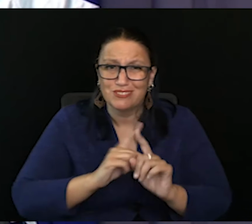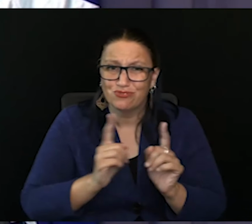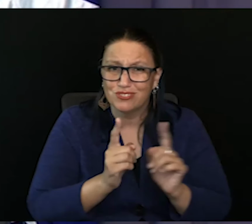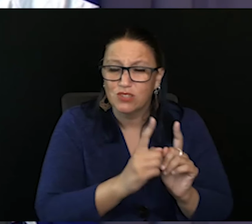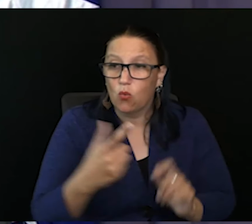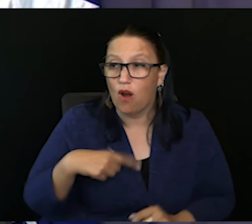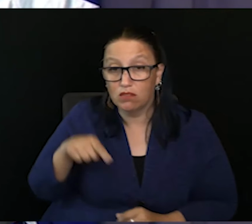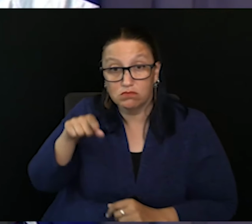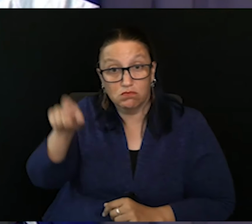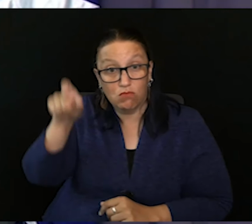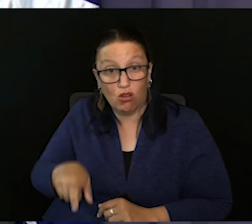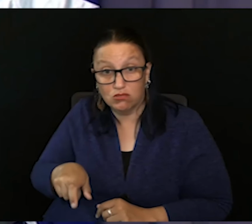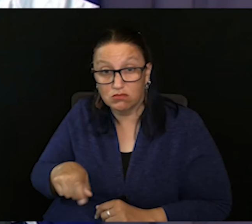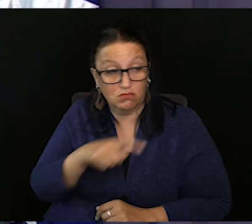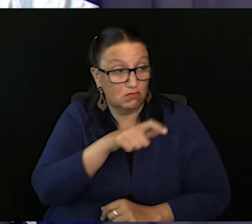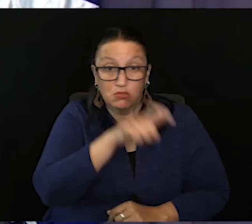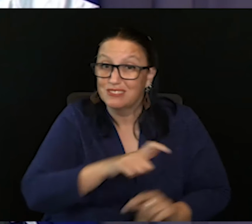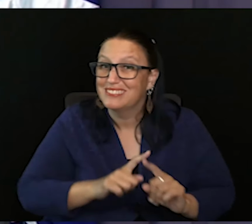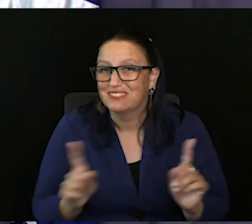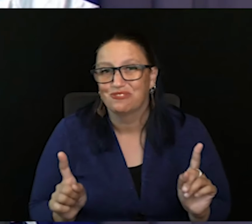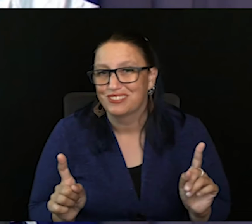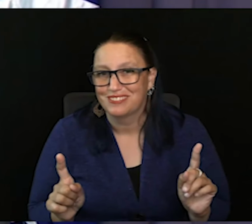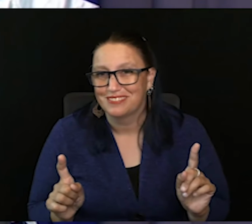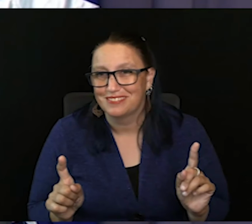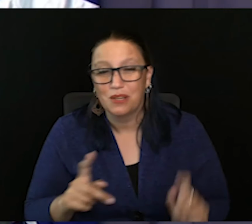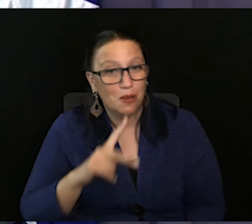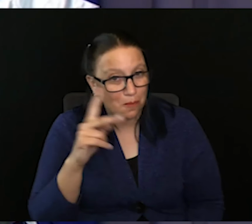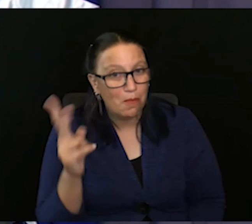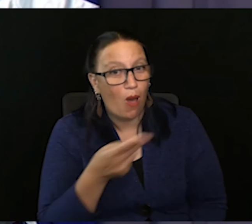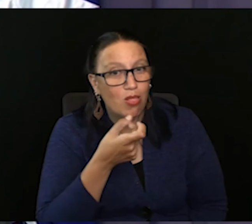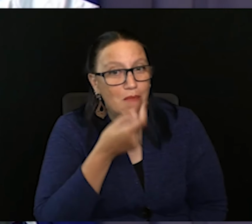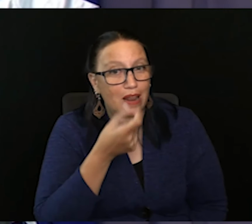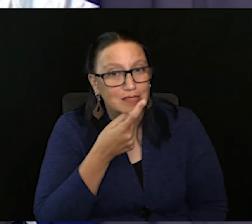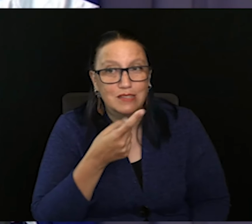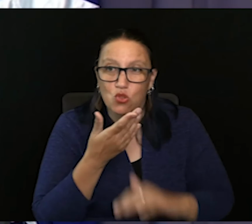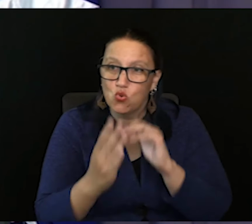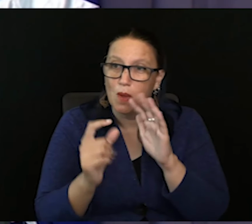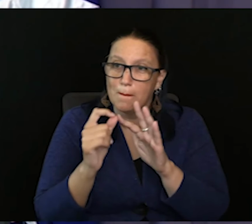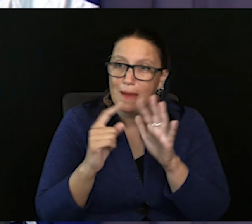and one for another group of patients. Both medicines in the clinical trials were